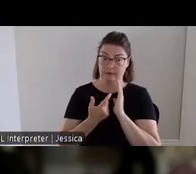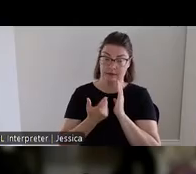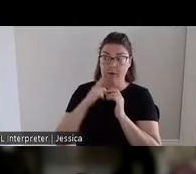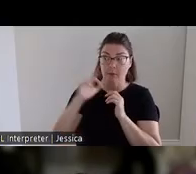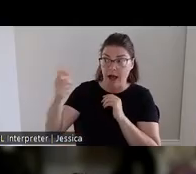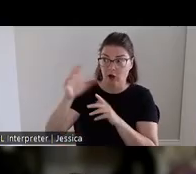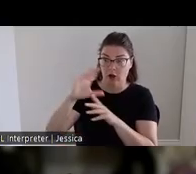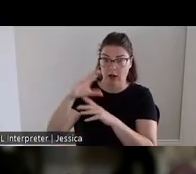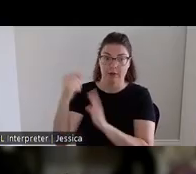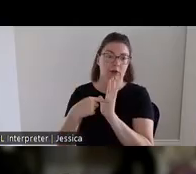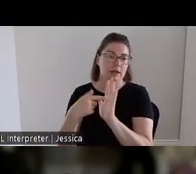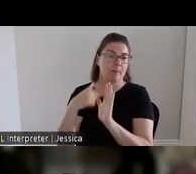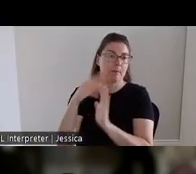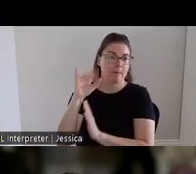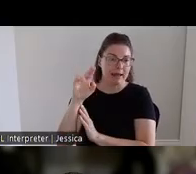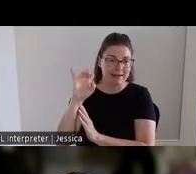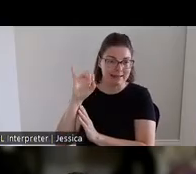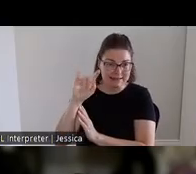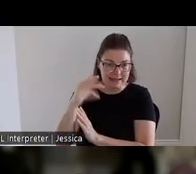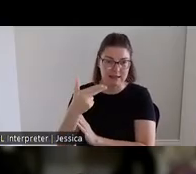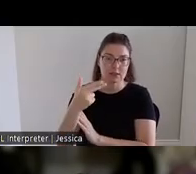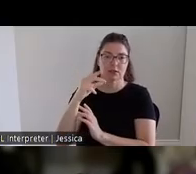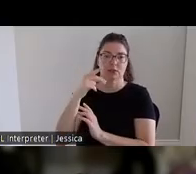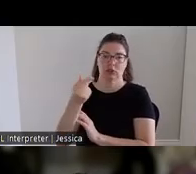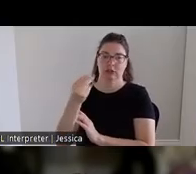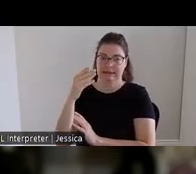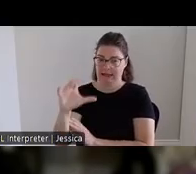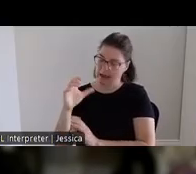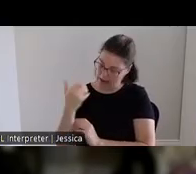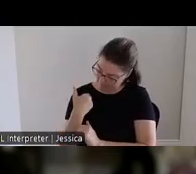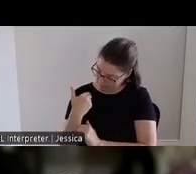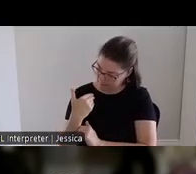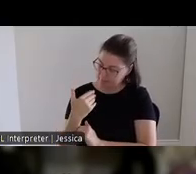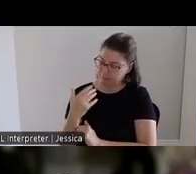know, by third parties, like Benetech’s GCA, where we have our own credential, Global